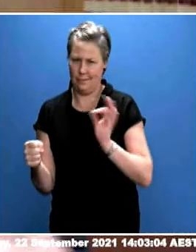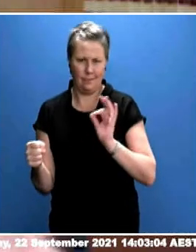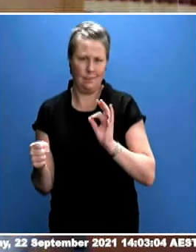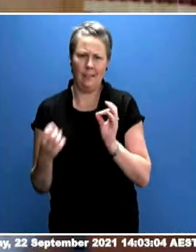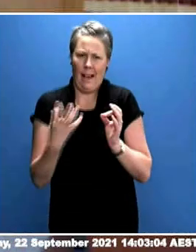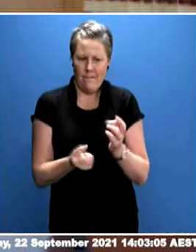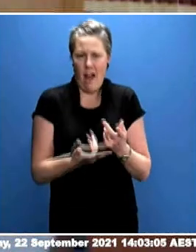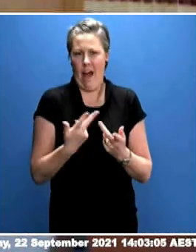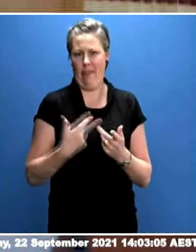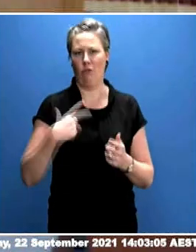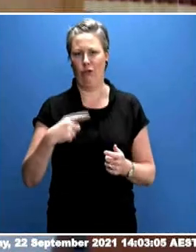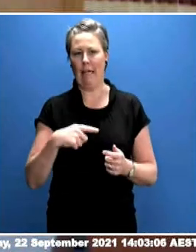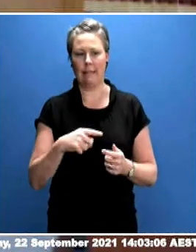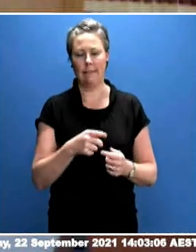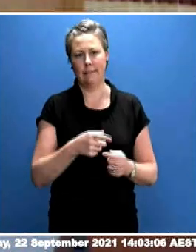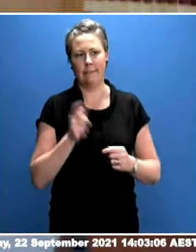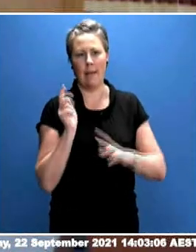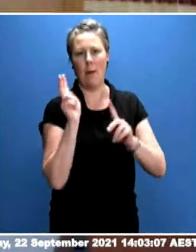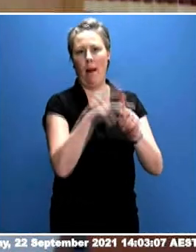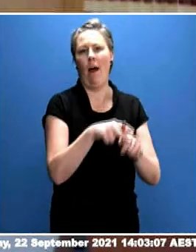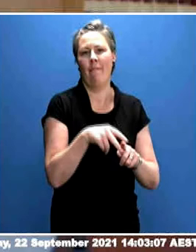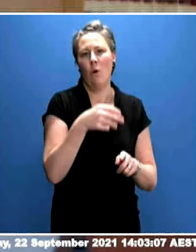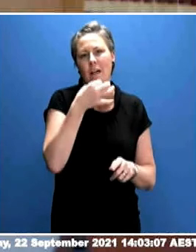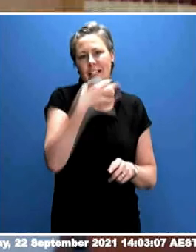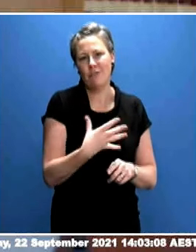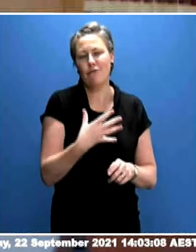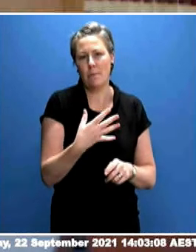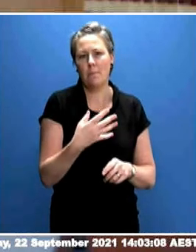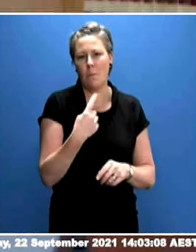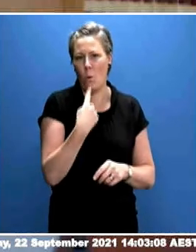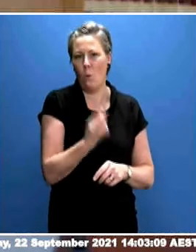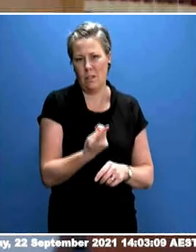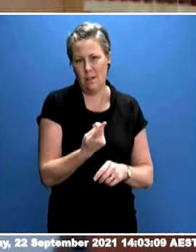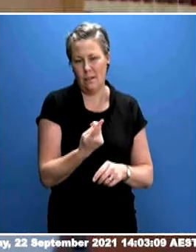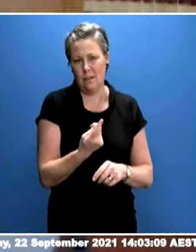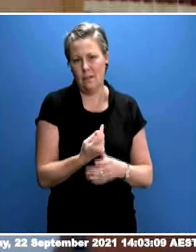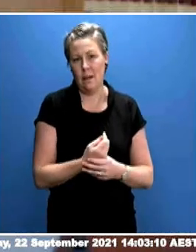discussions occur, but you're right, there may well be concerns that would